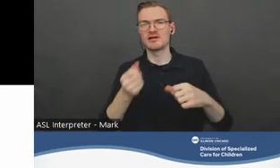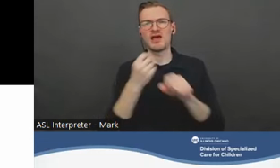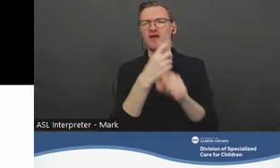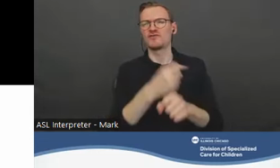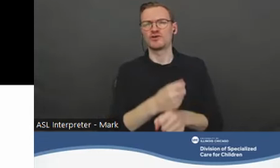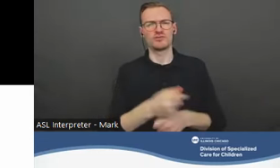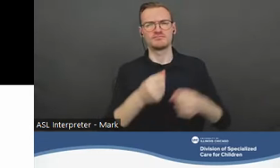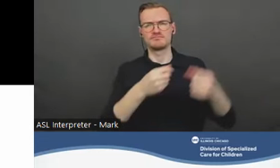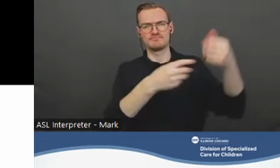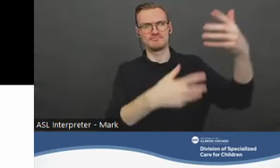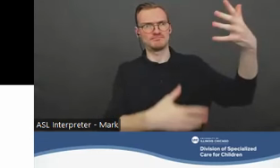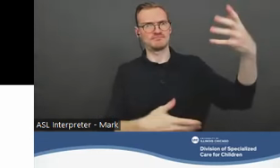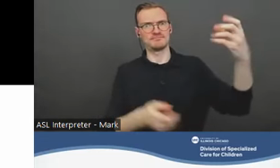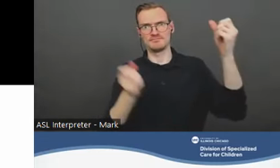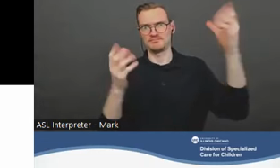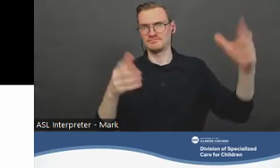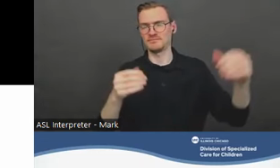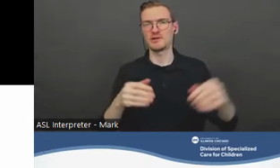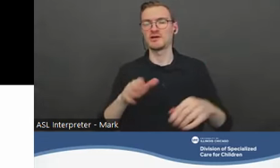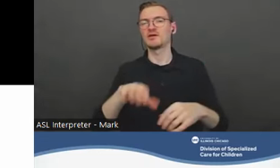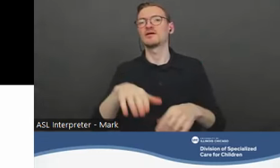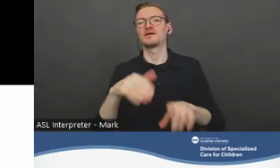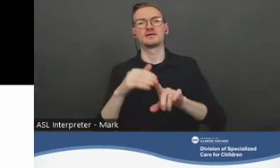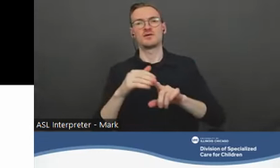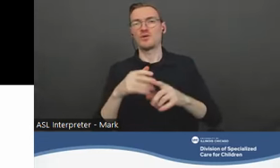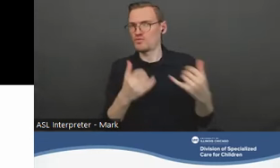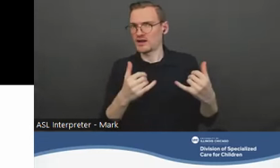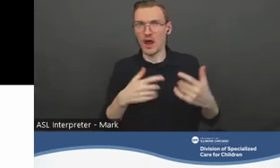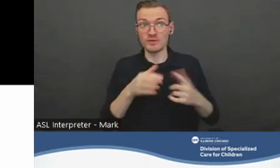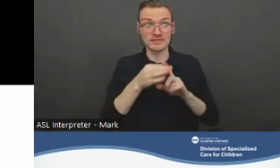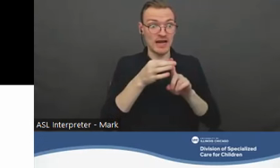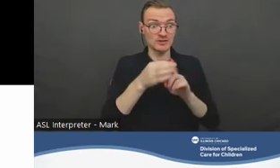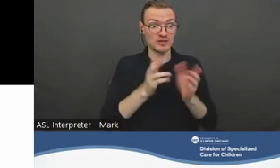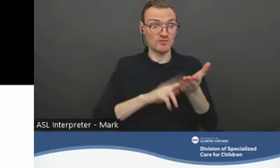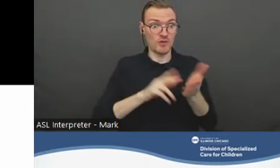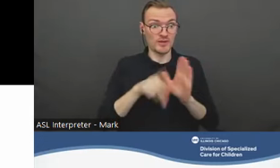that we are not in the special enrollment period right now so you would have to have a good reason